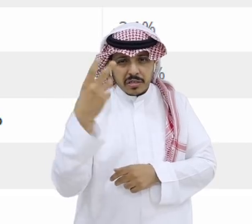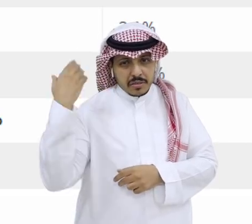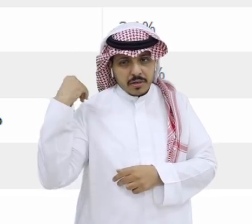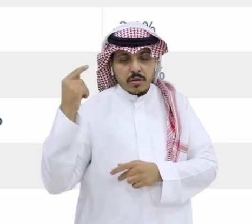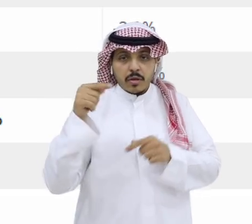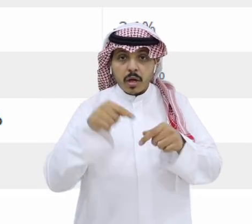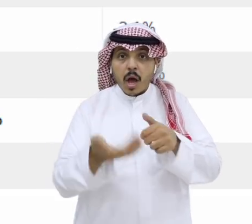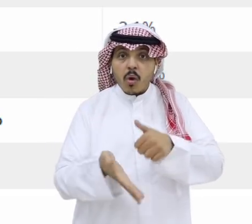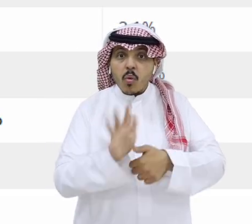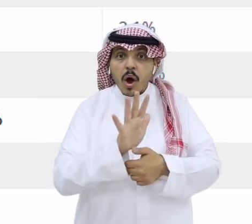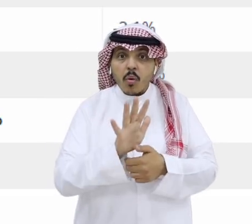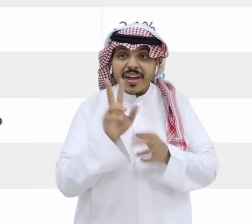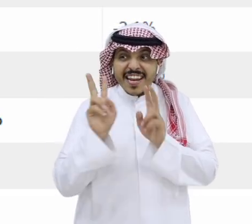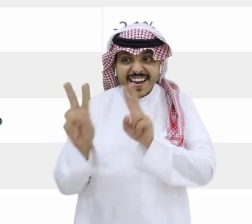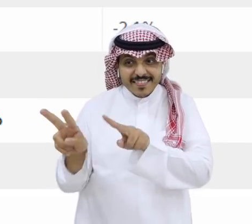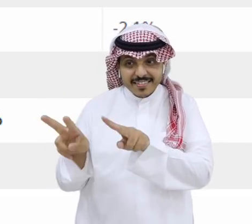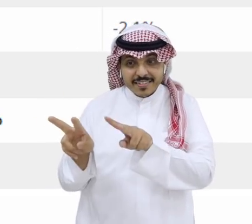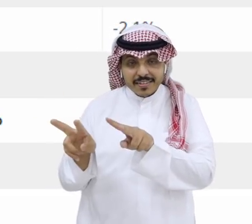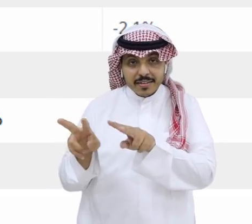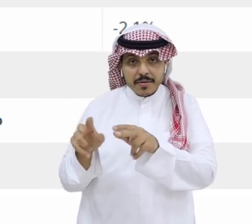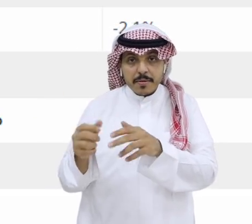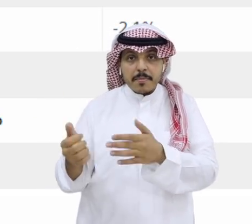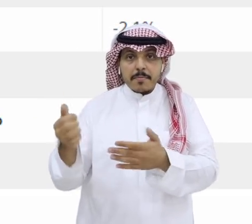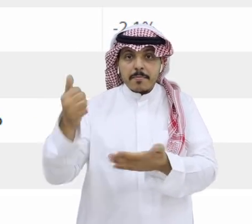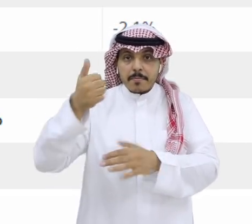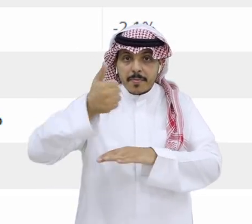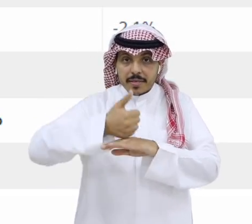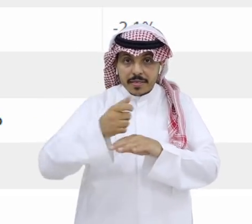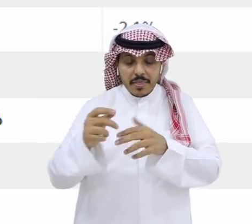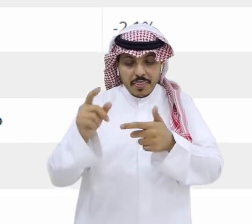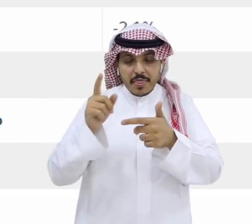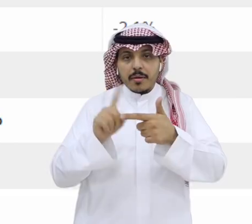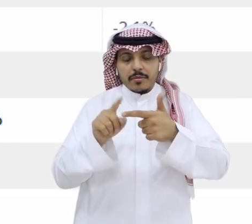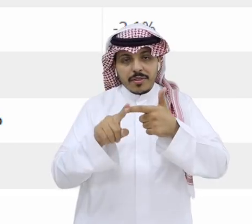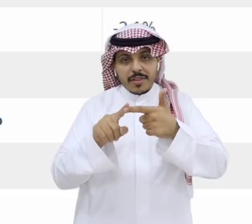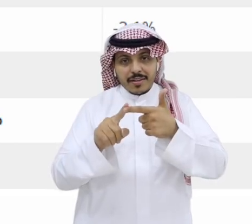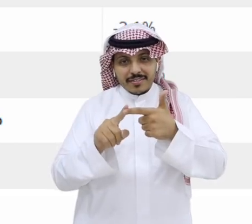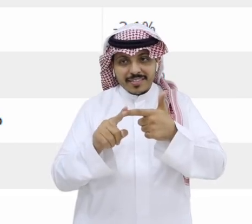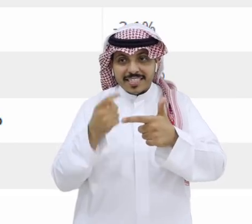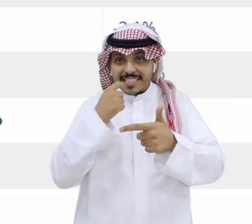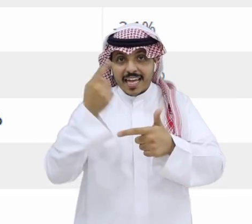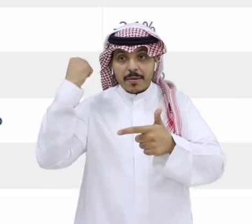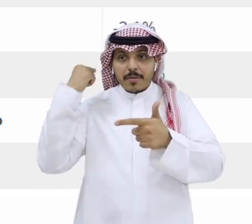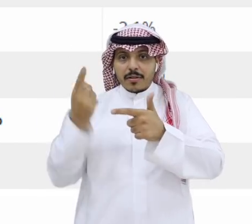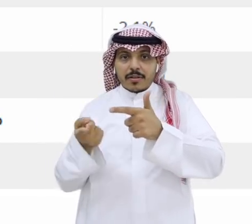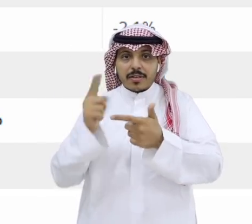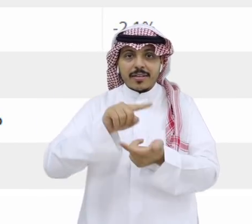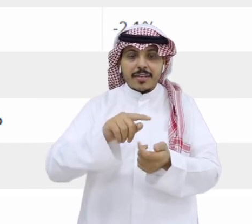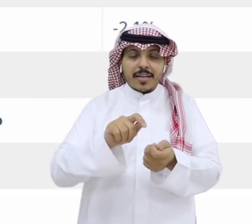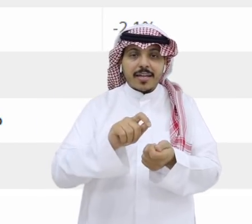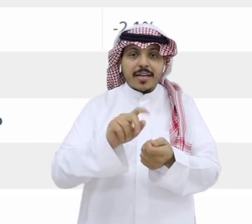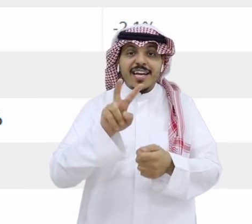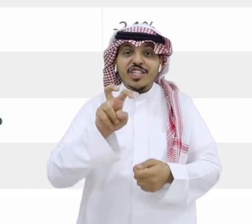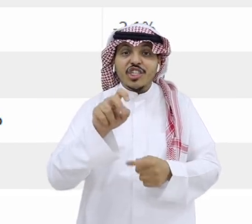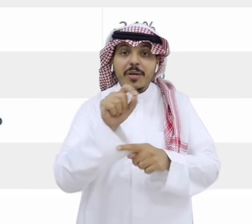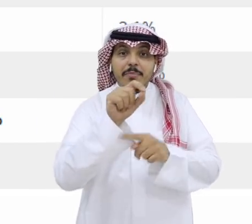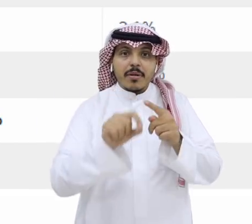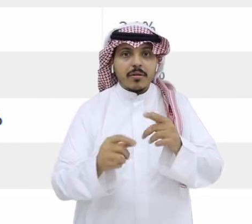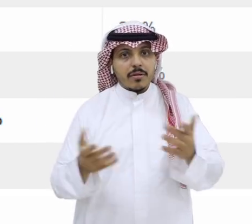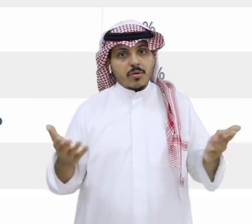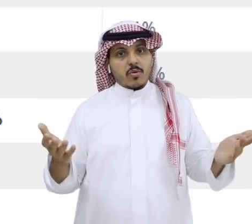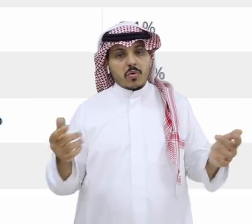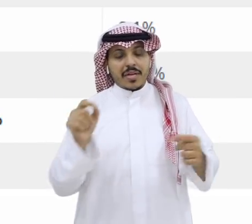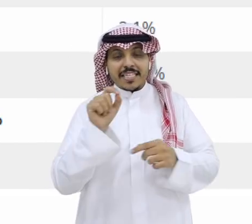What is the percentage of sold phones change than previous year? 20%!